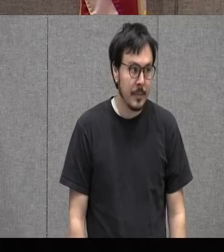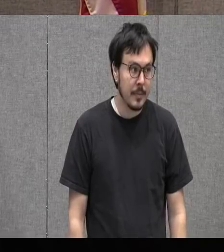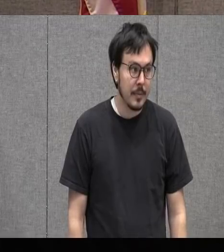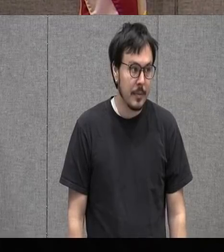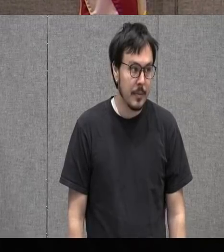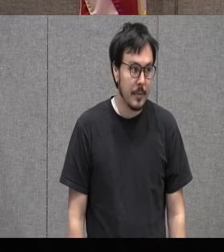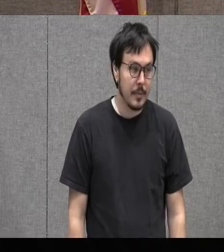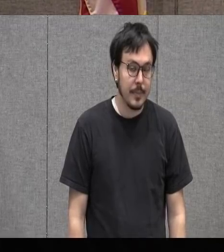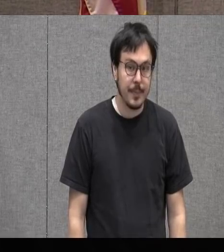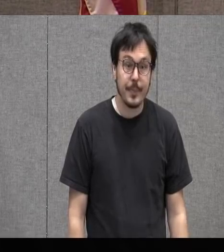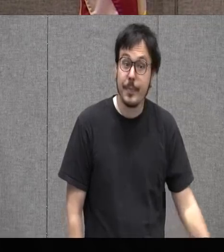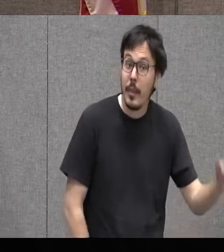I can hear fizzing.